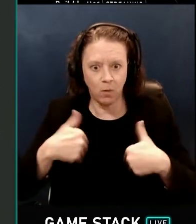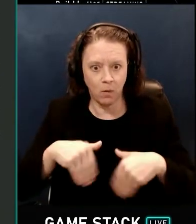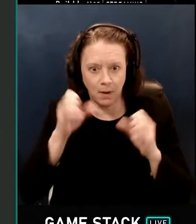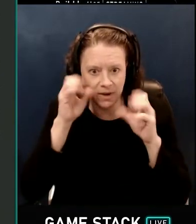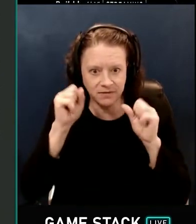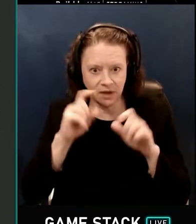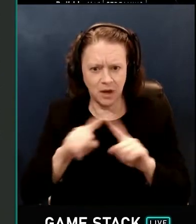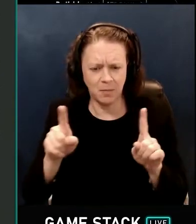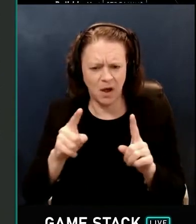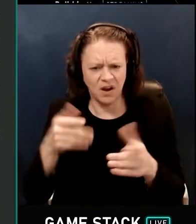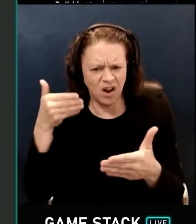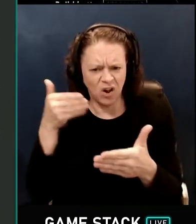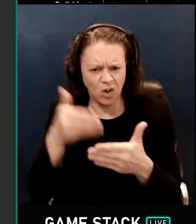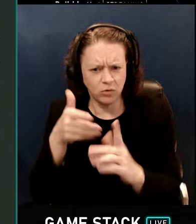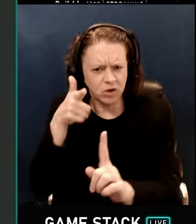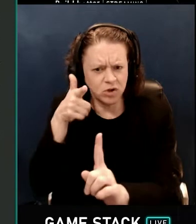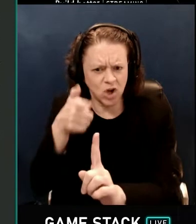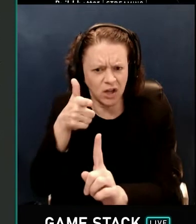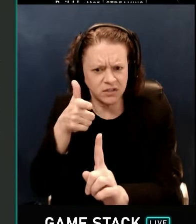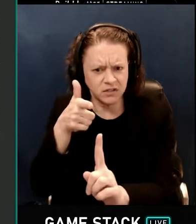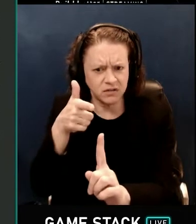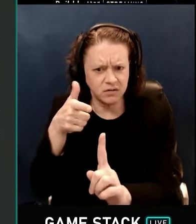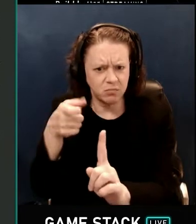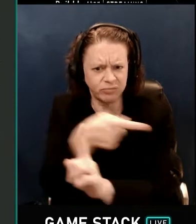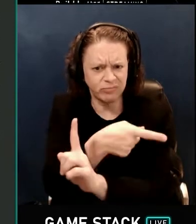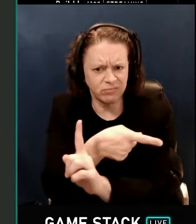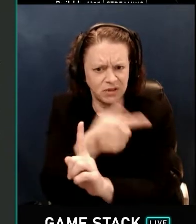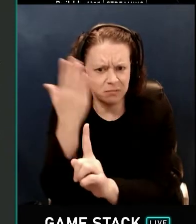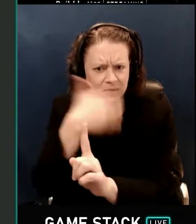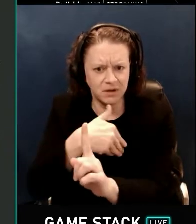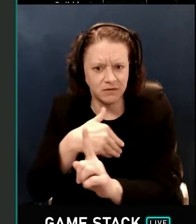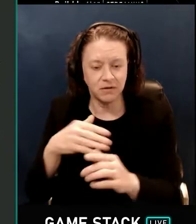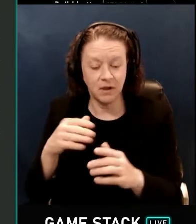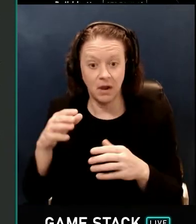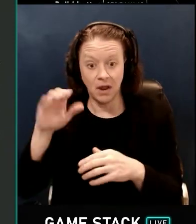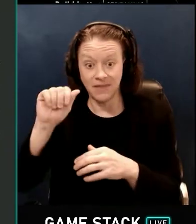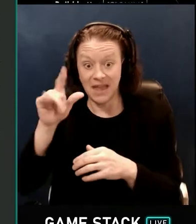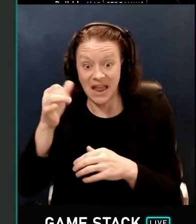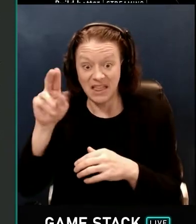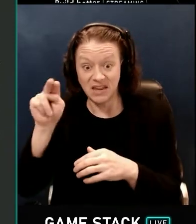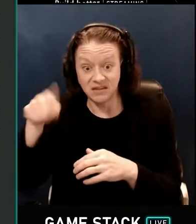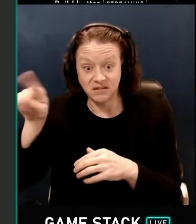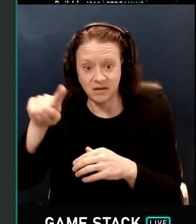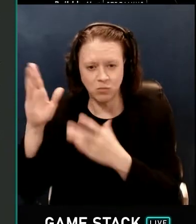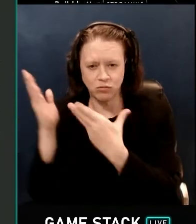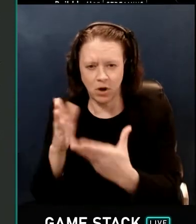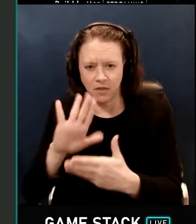close shots are missing. The aliens who cleverly brought their own Xbox, aren't as good,